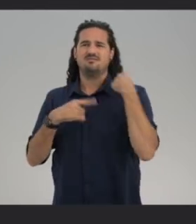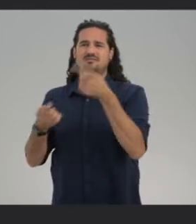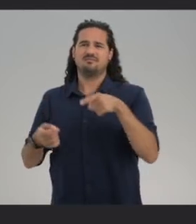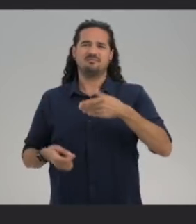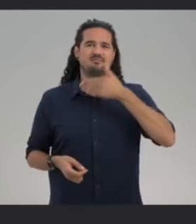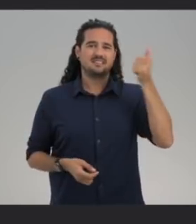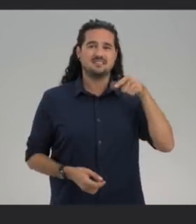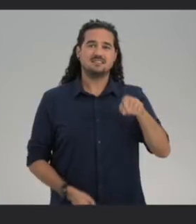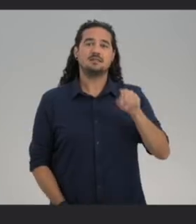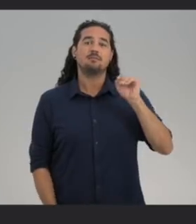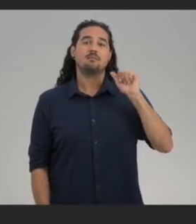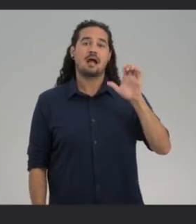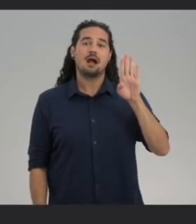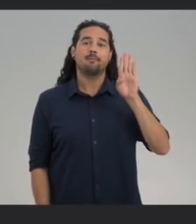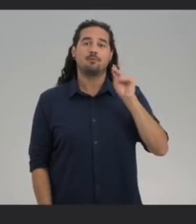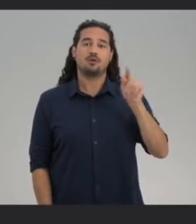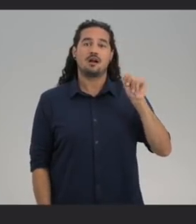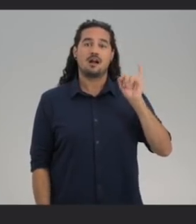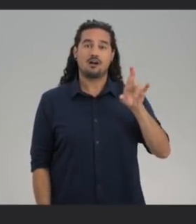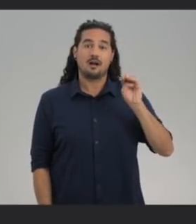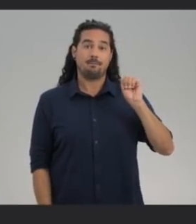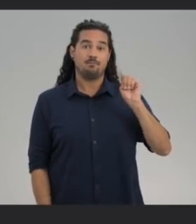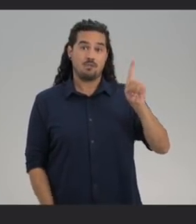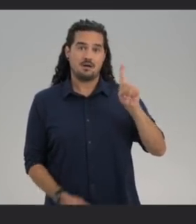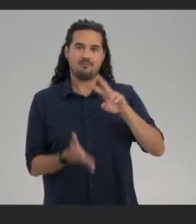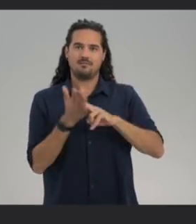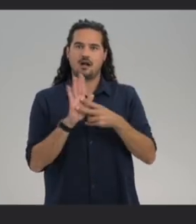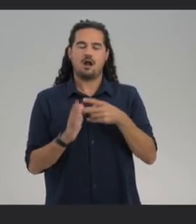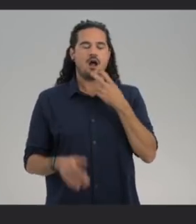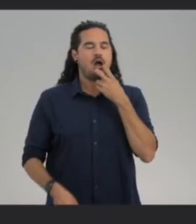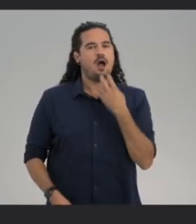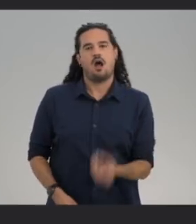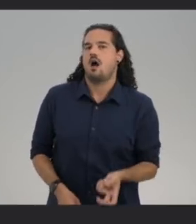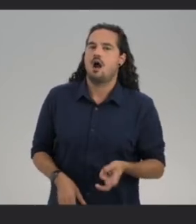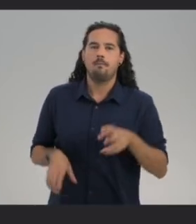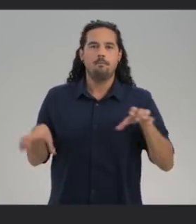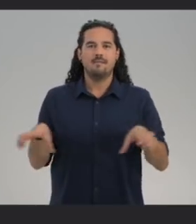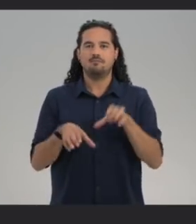So that's the new MacBook Air. With M1, it has jaw-dropping performance,